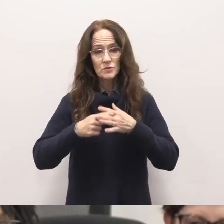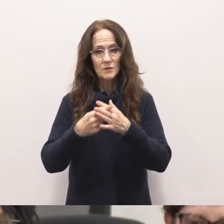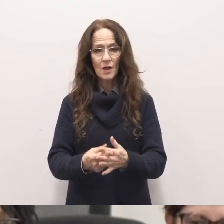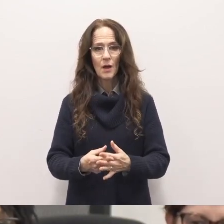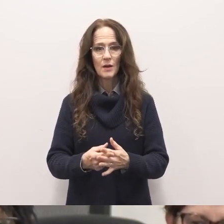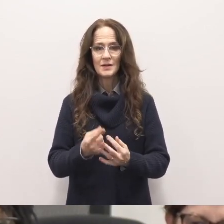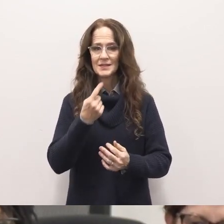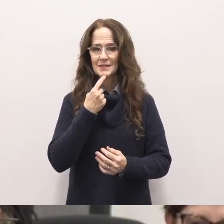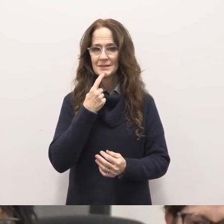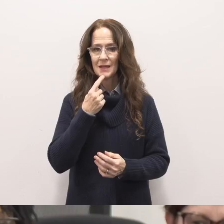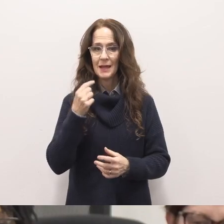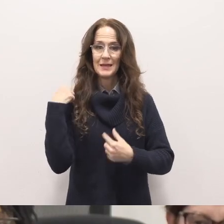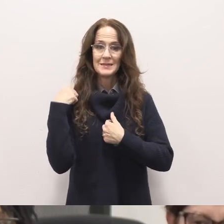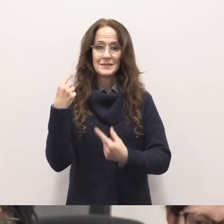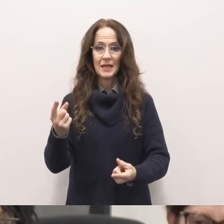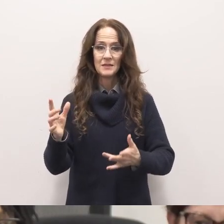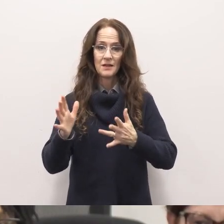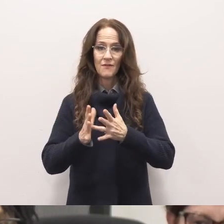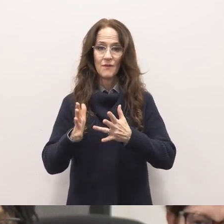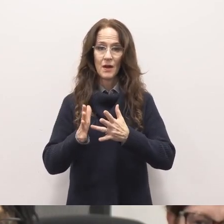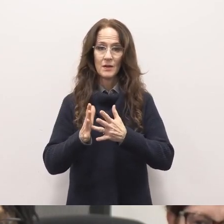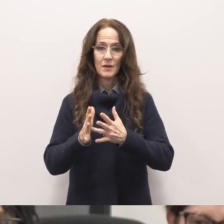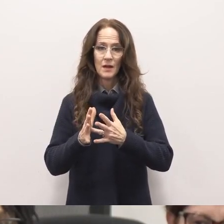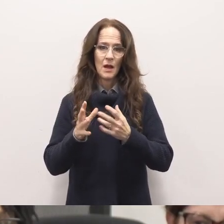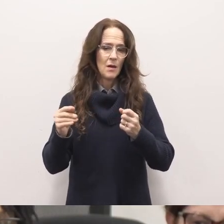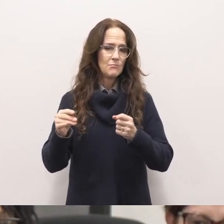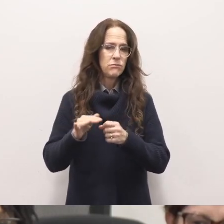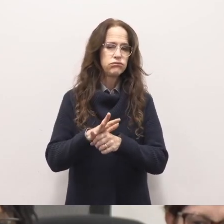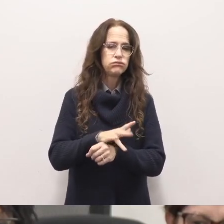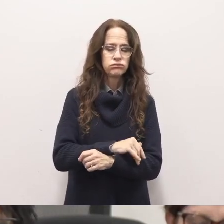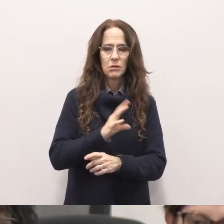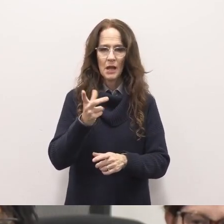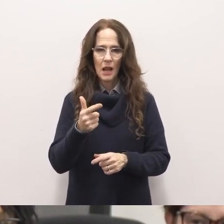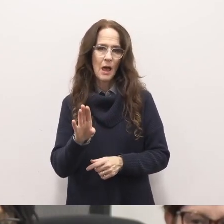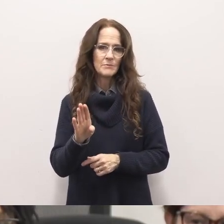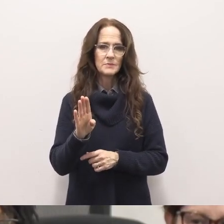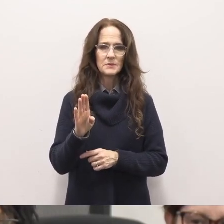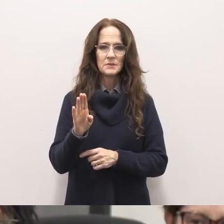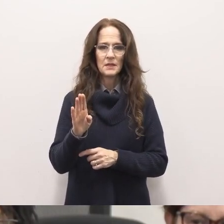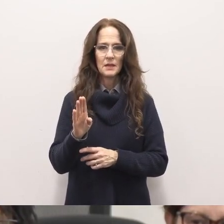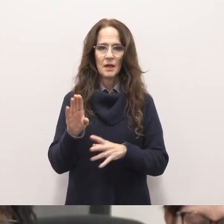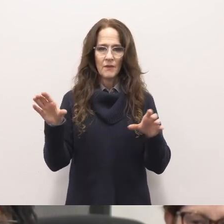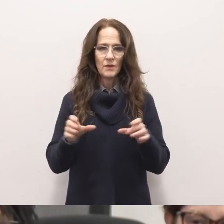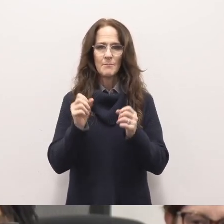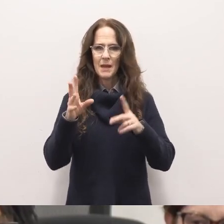to say, since my freshman year, Millikan has provided a plethora of clubs that have served many diverse interests